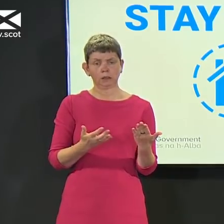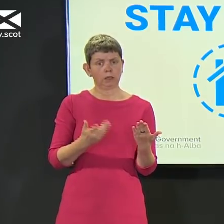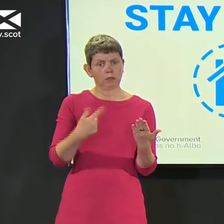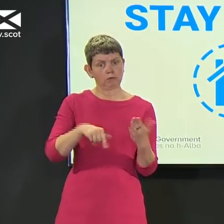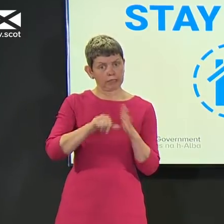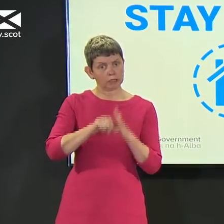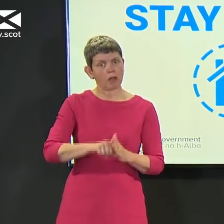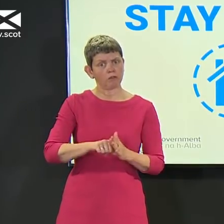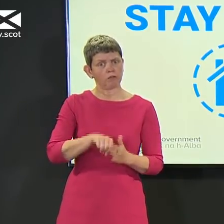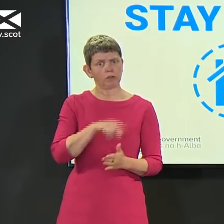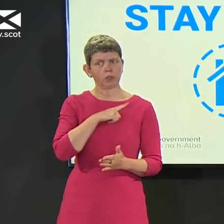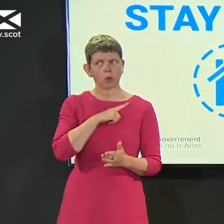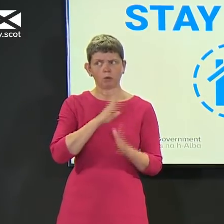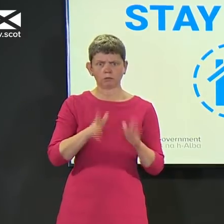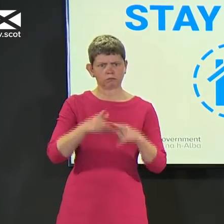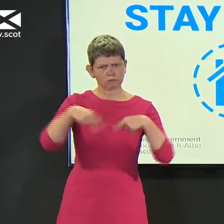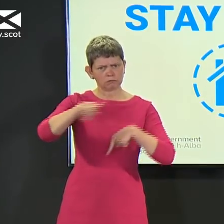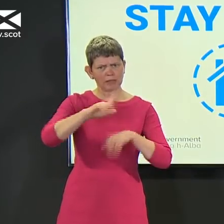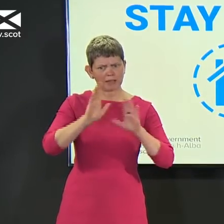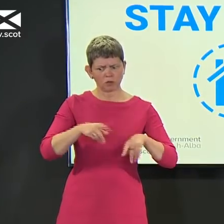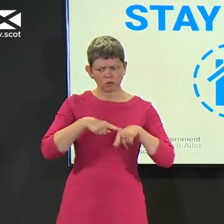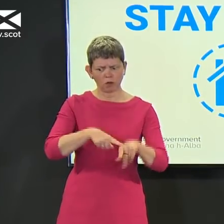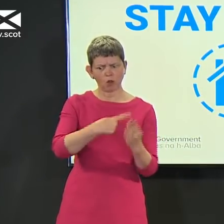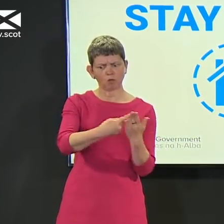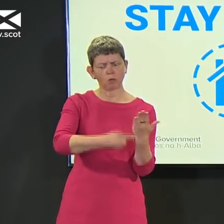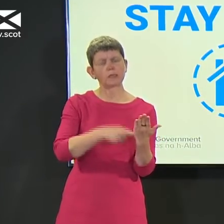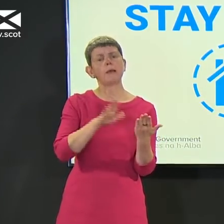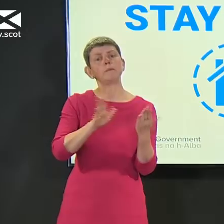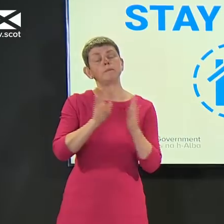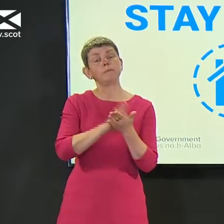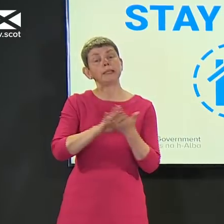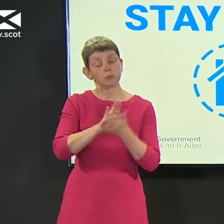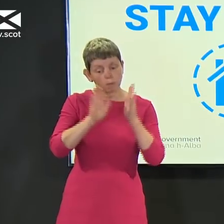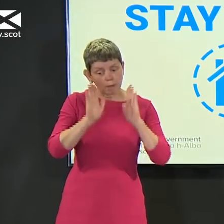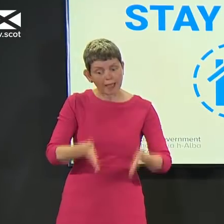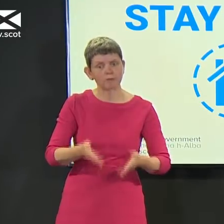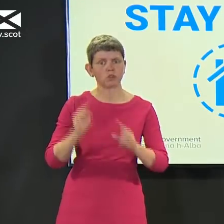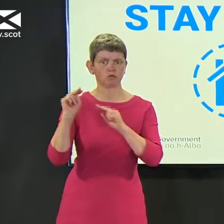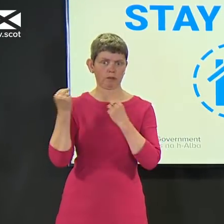not to keep restrictions in place any longer than is necessary so we will always look to accelerate